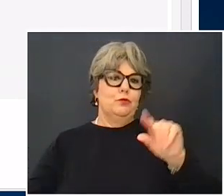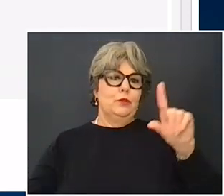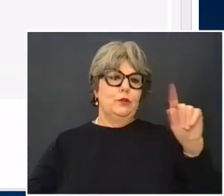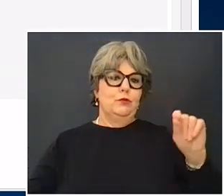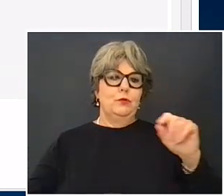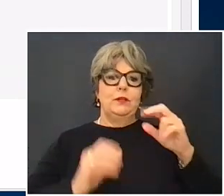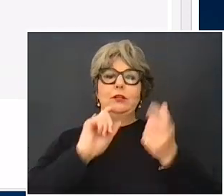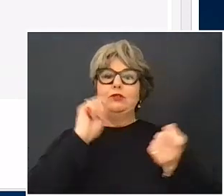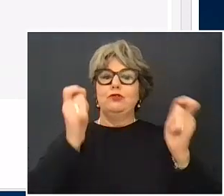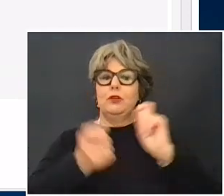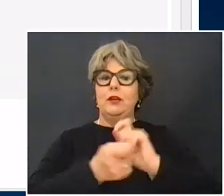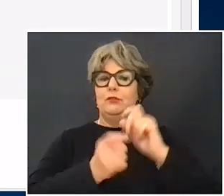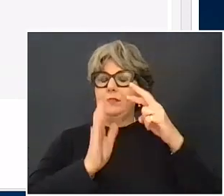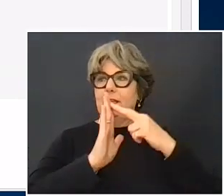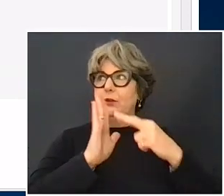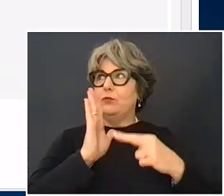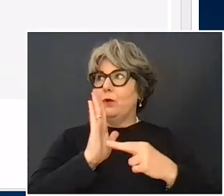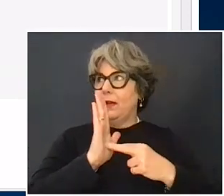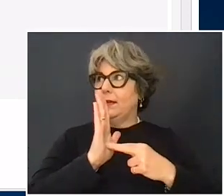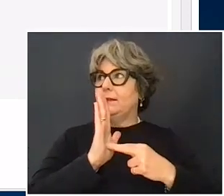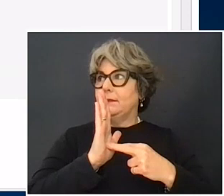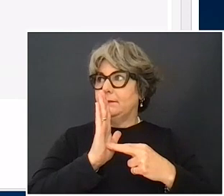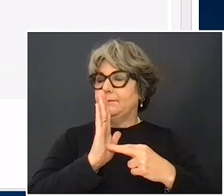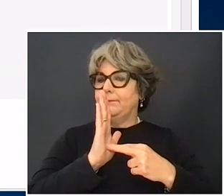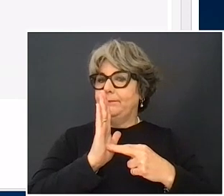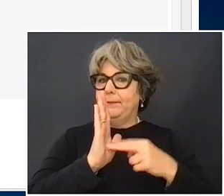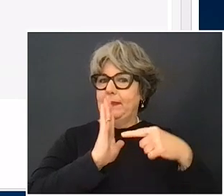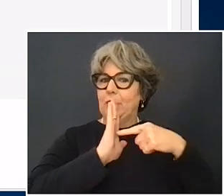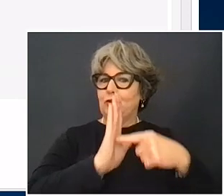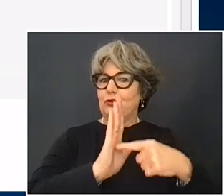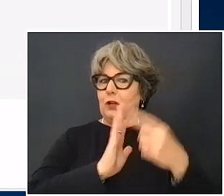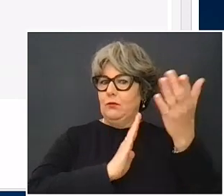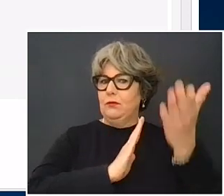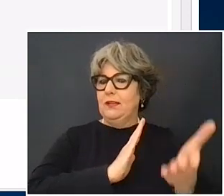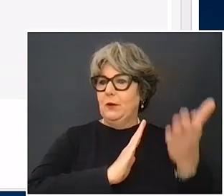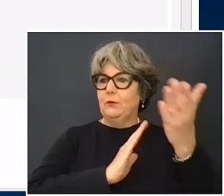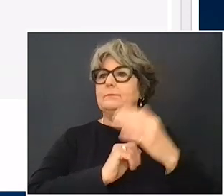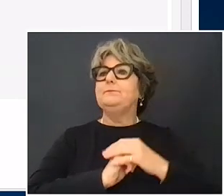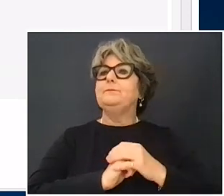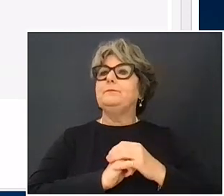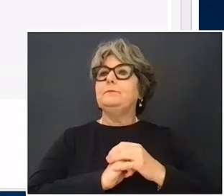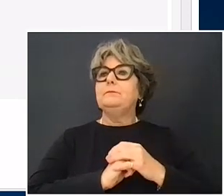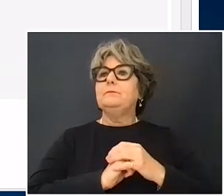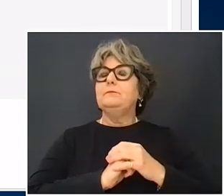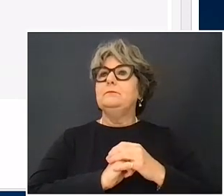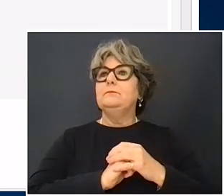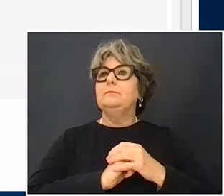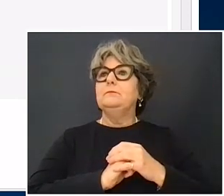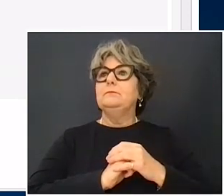which is what we brought back here. And so there are- there's actually- there